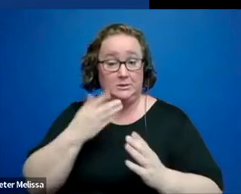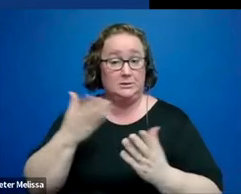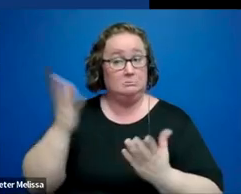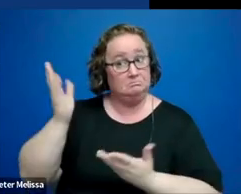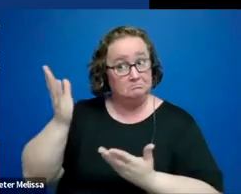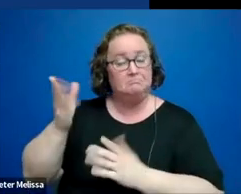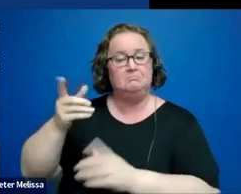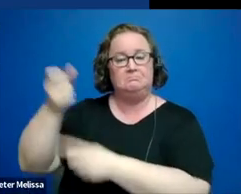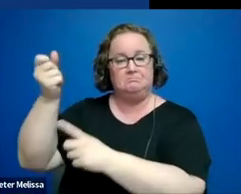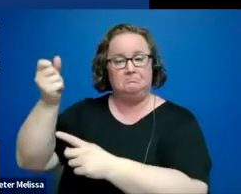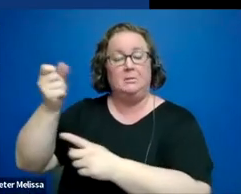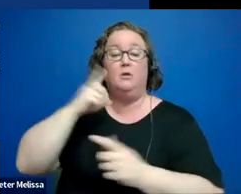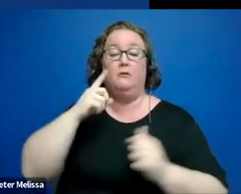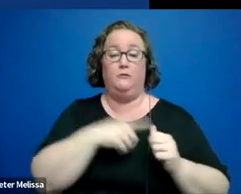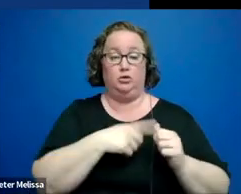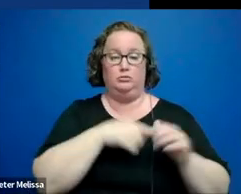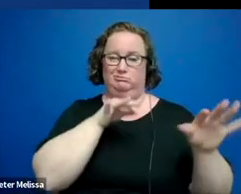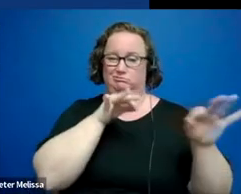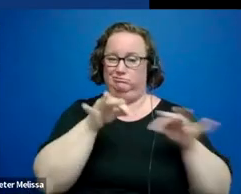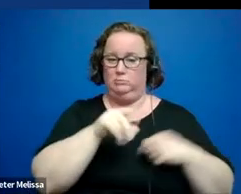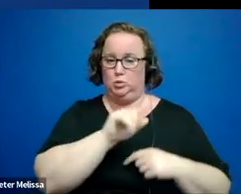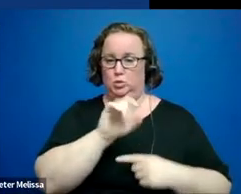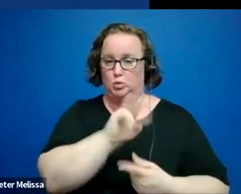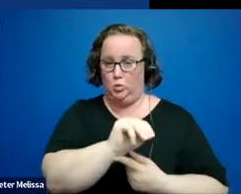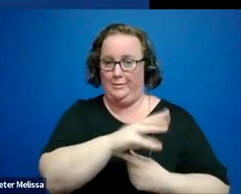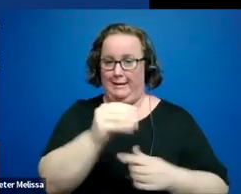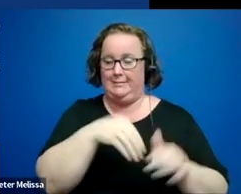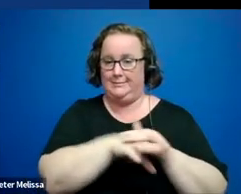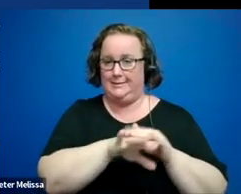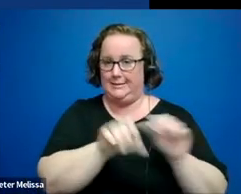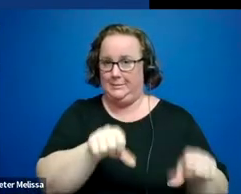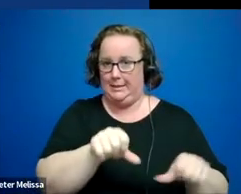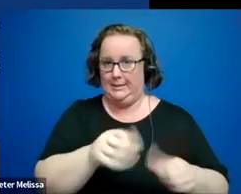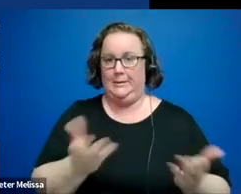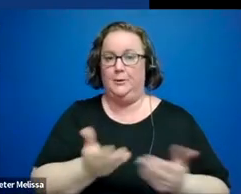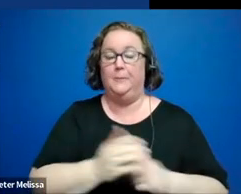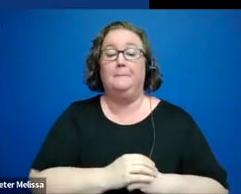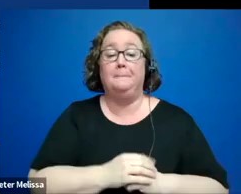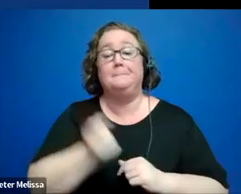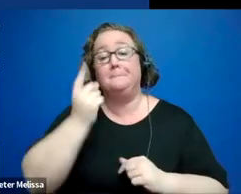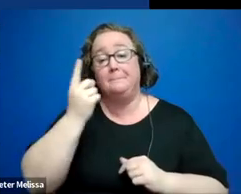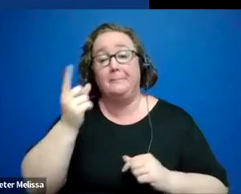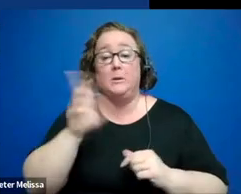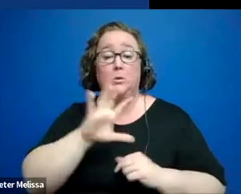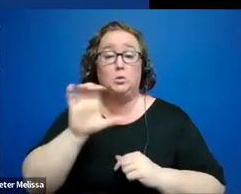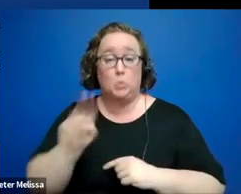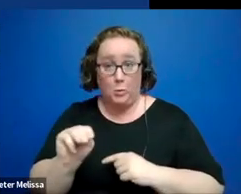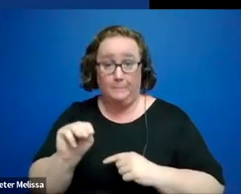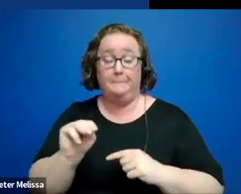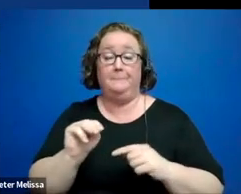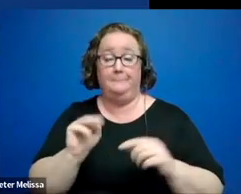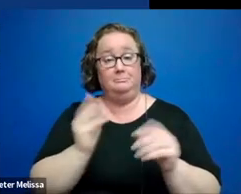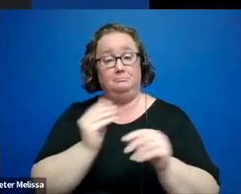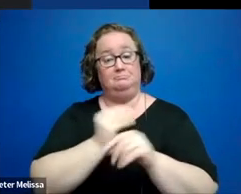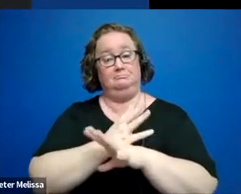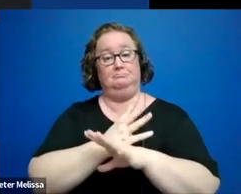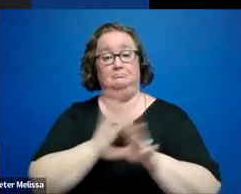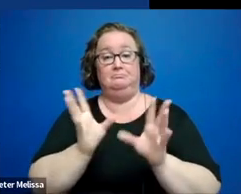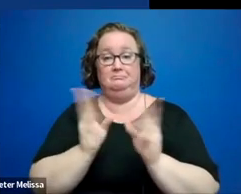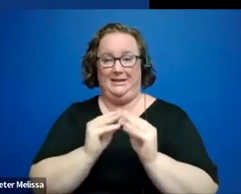information about Zoom and accessibility. This is a Zoom webinar, which means your cameras will not be on.